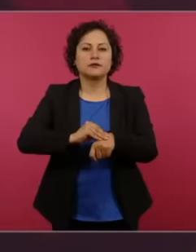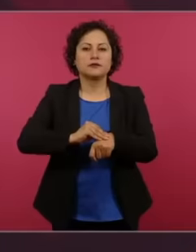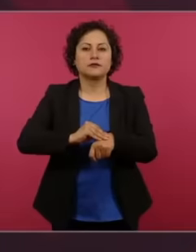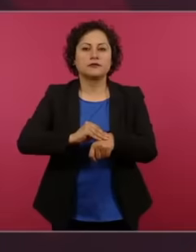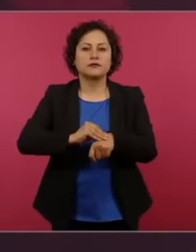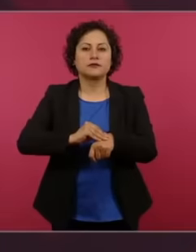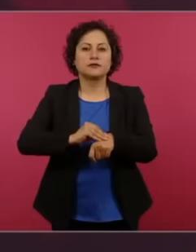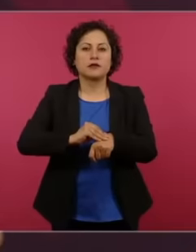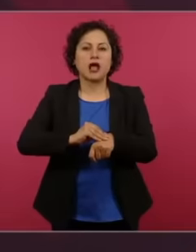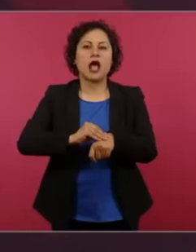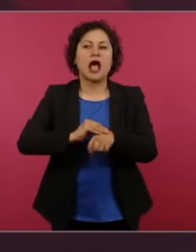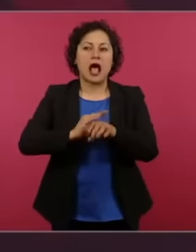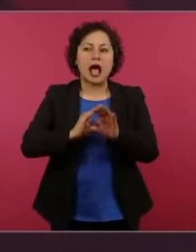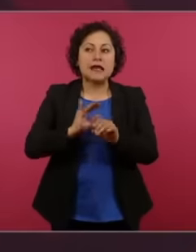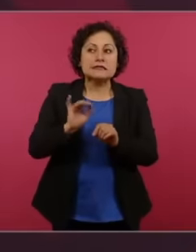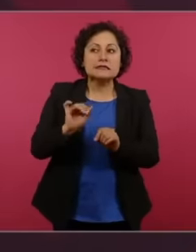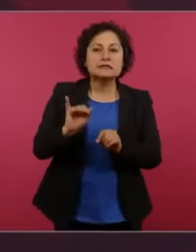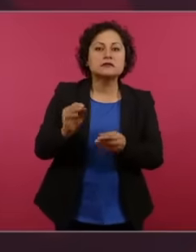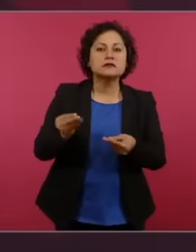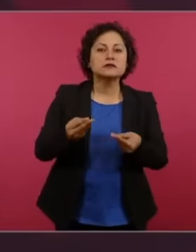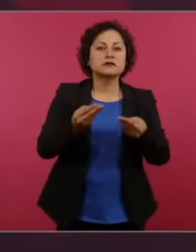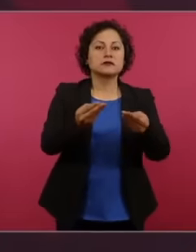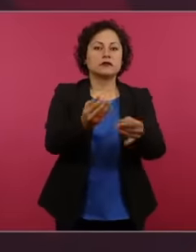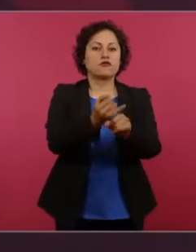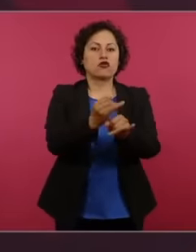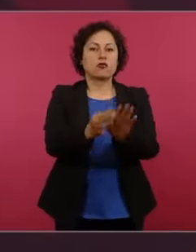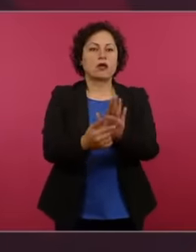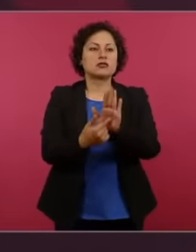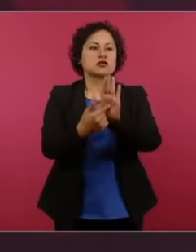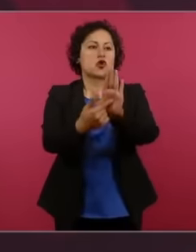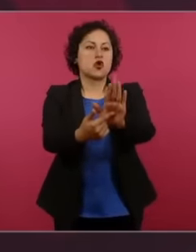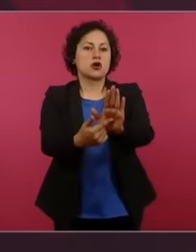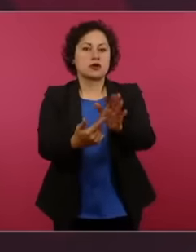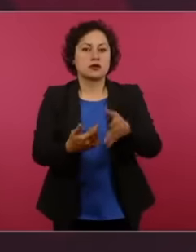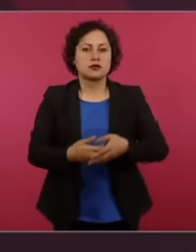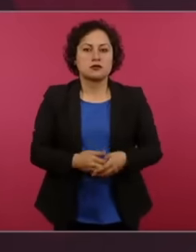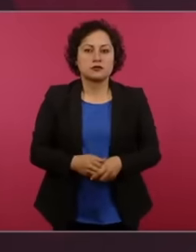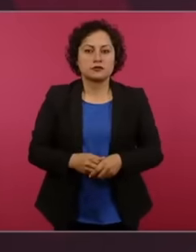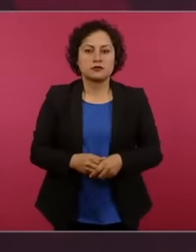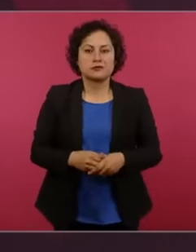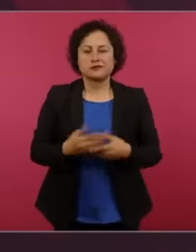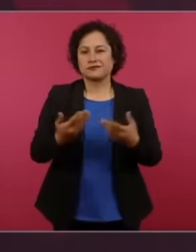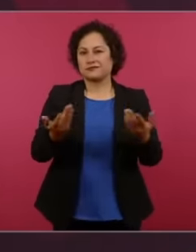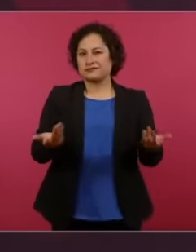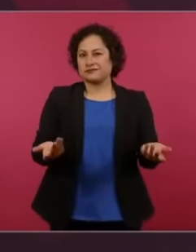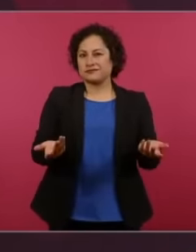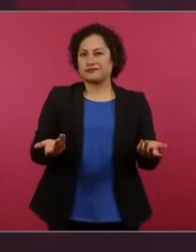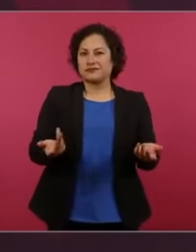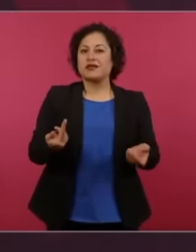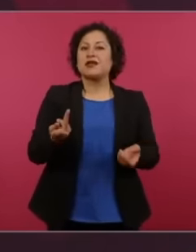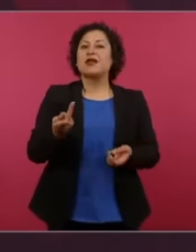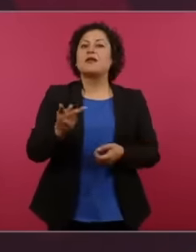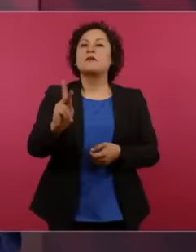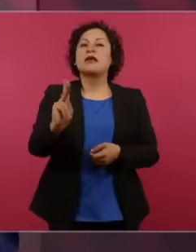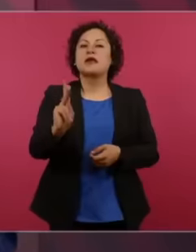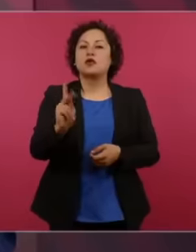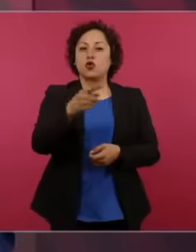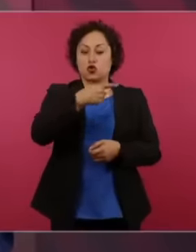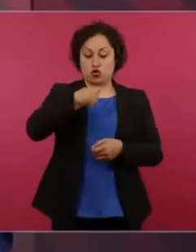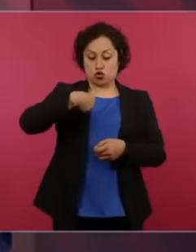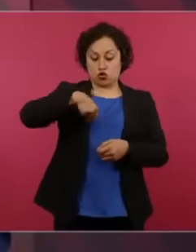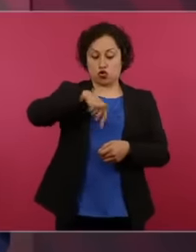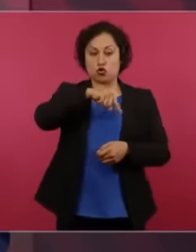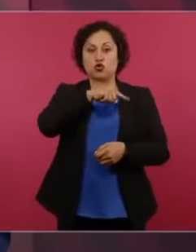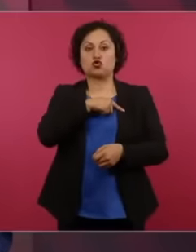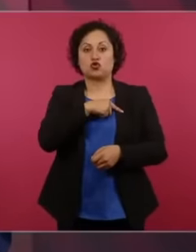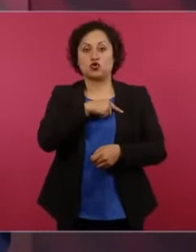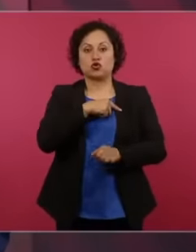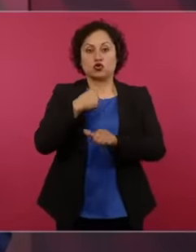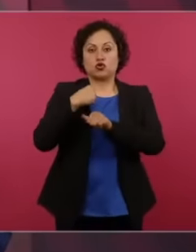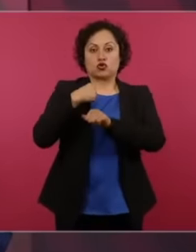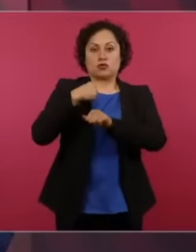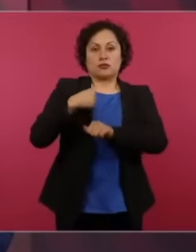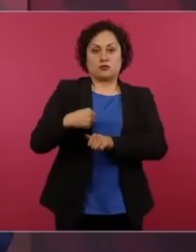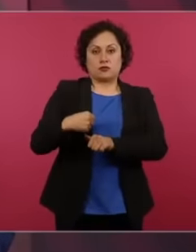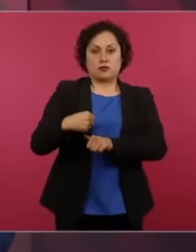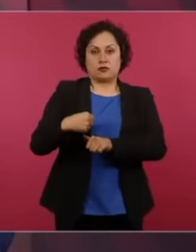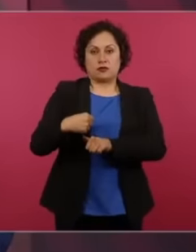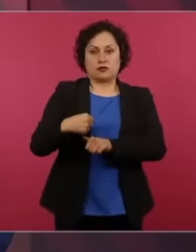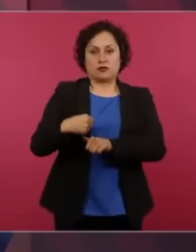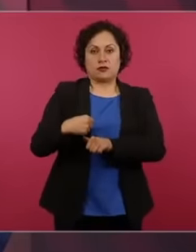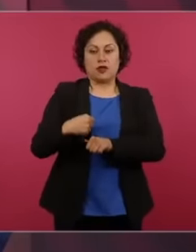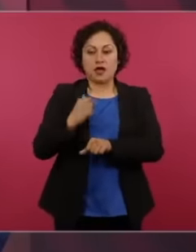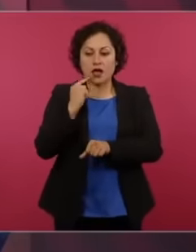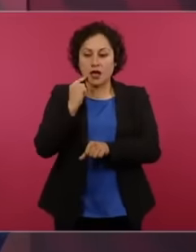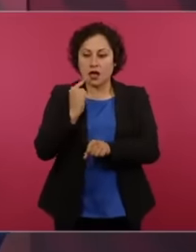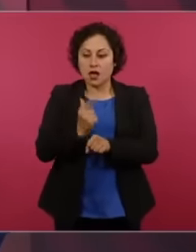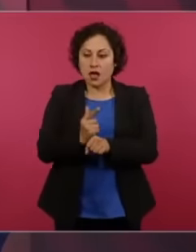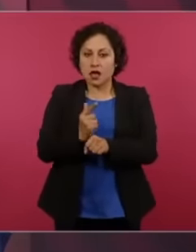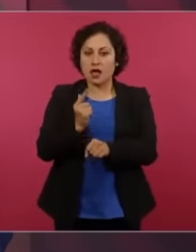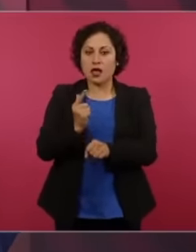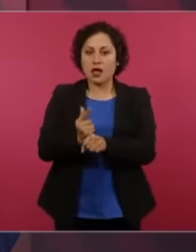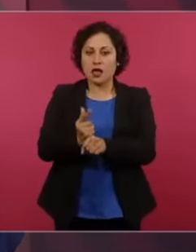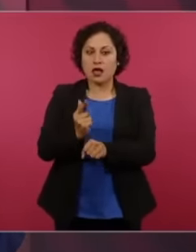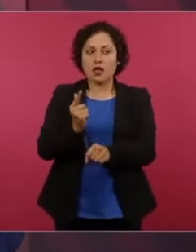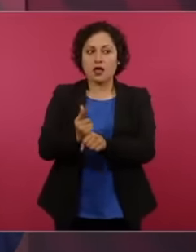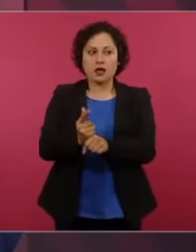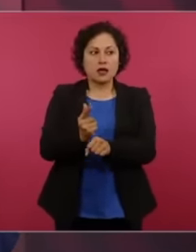And how do we end up as an authority Knowing about an act of